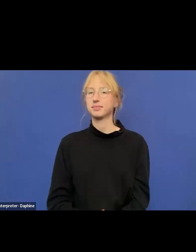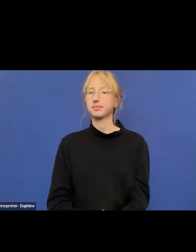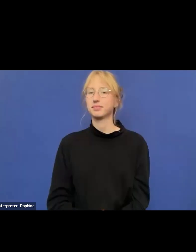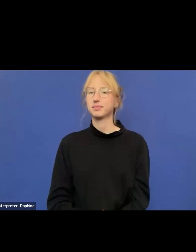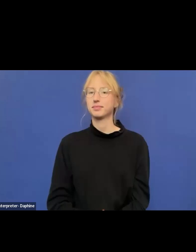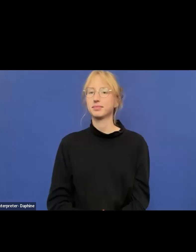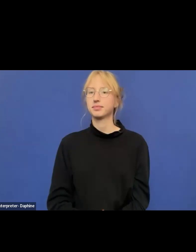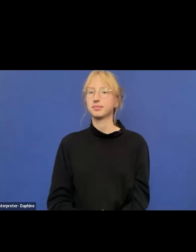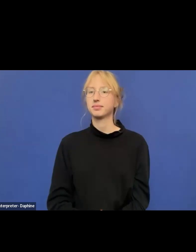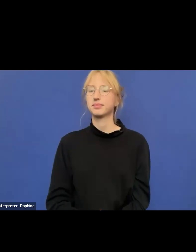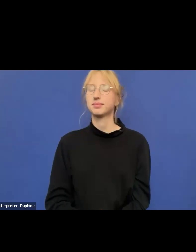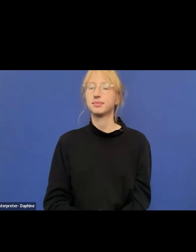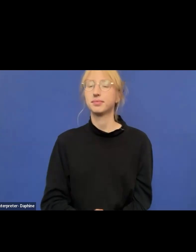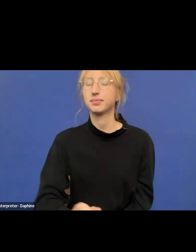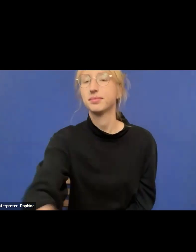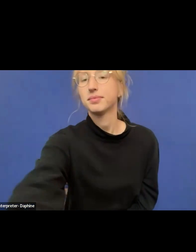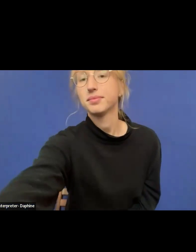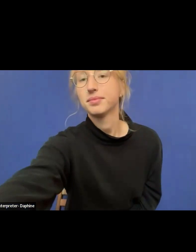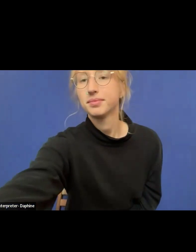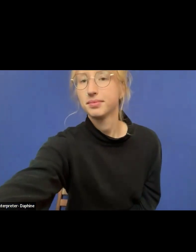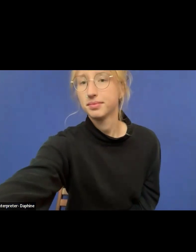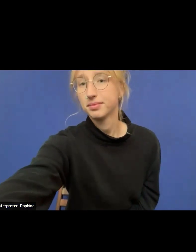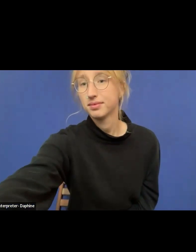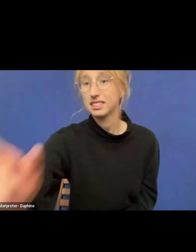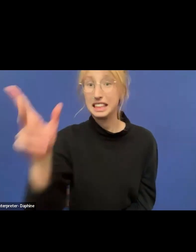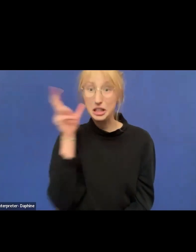Dr. Rama Bala: Can you hear me now? >>Tara King: Yes we can great.